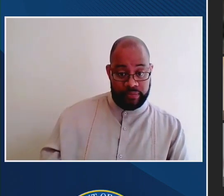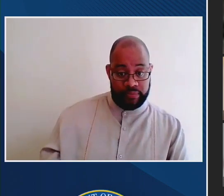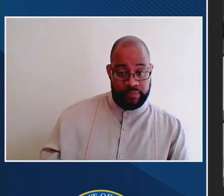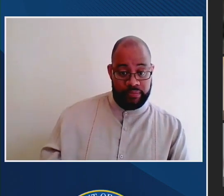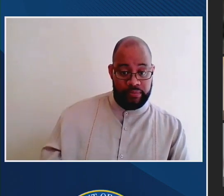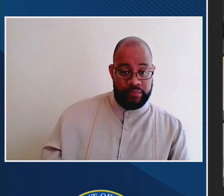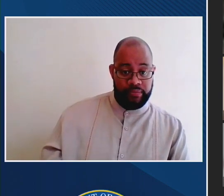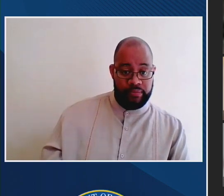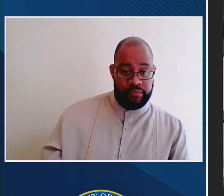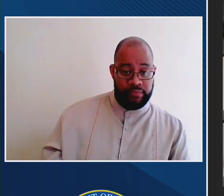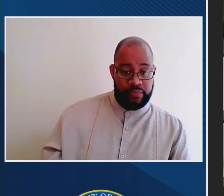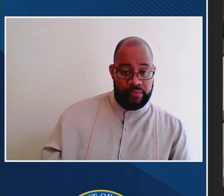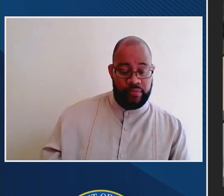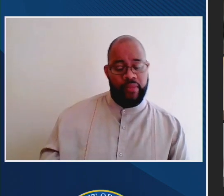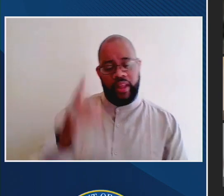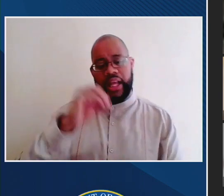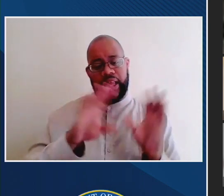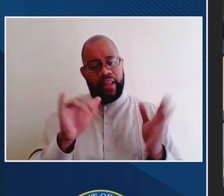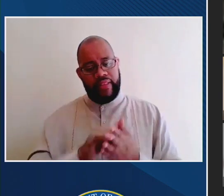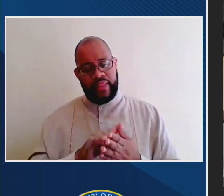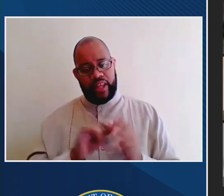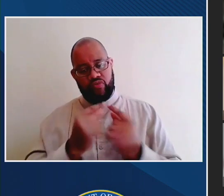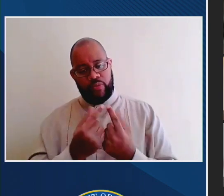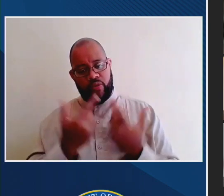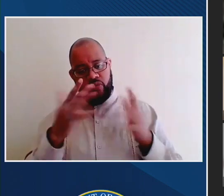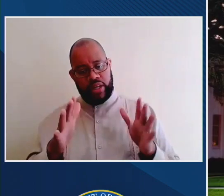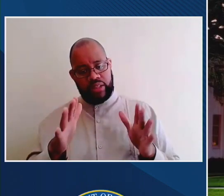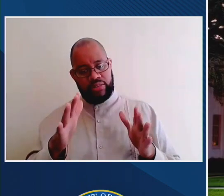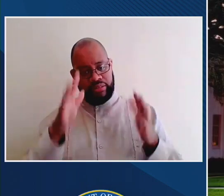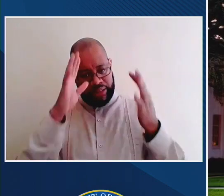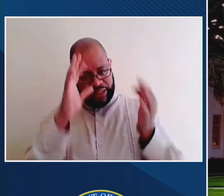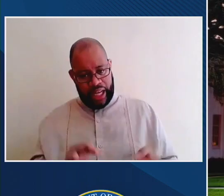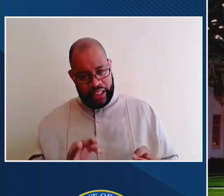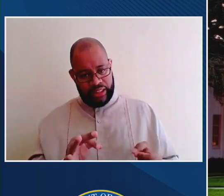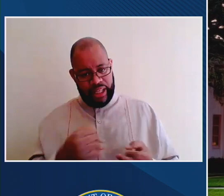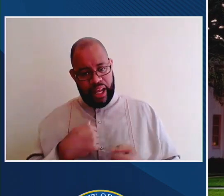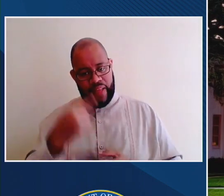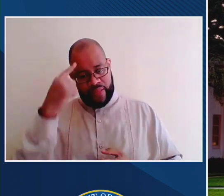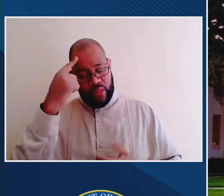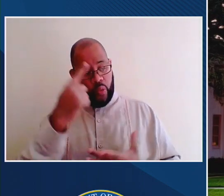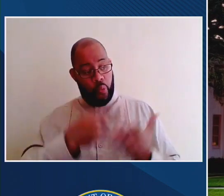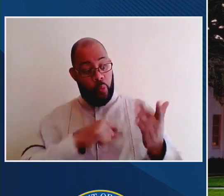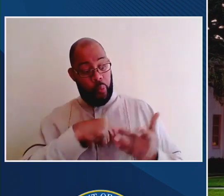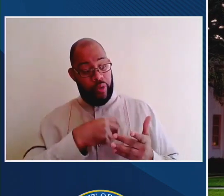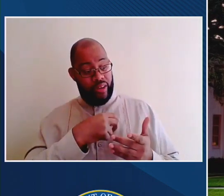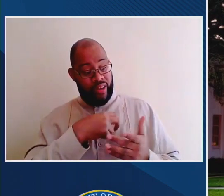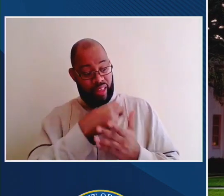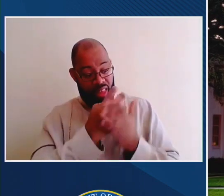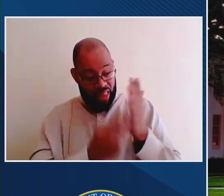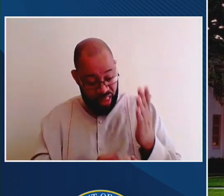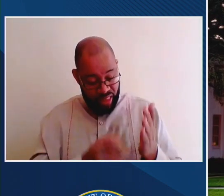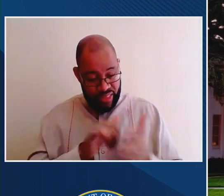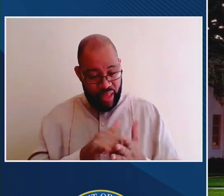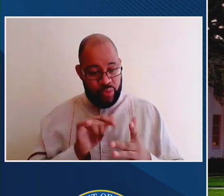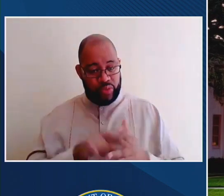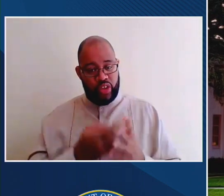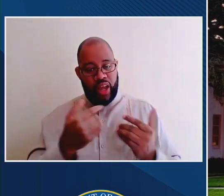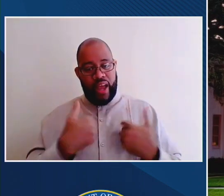I think it's clear that the groups had already been decided. I think what we get into is we start to have subsets of